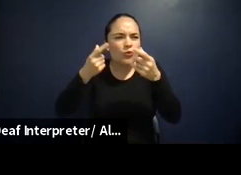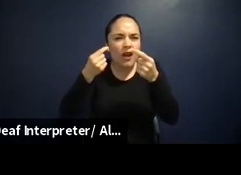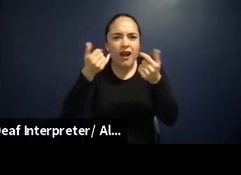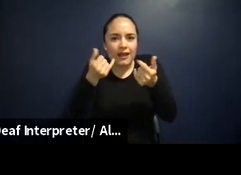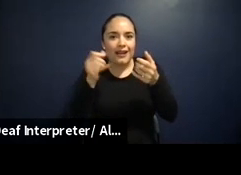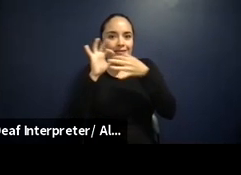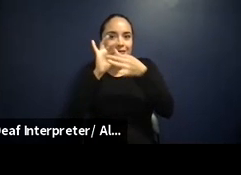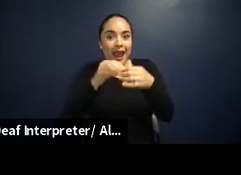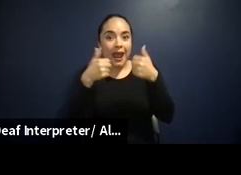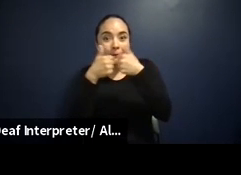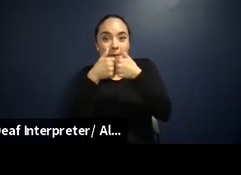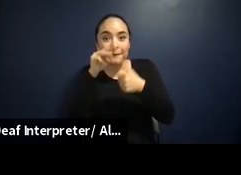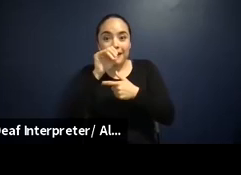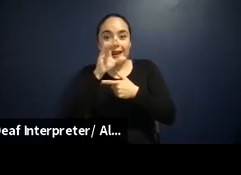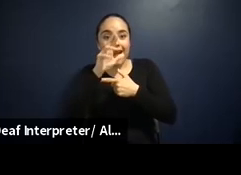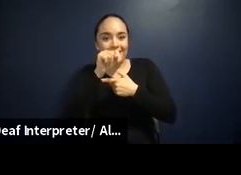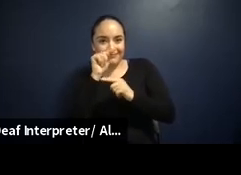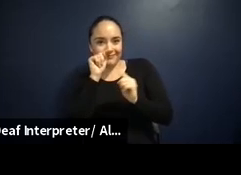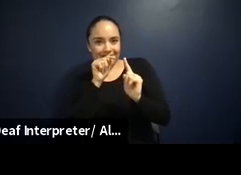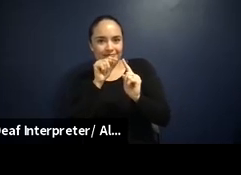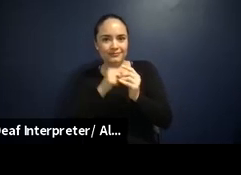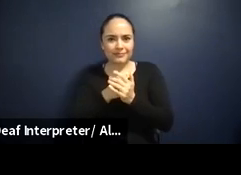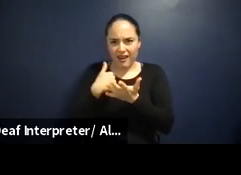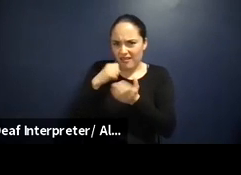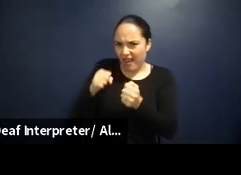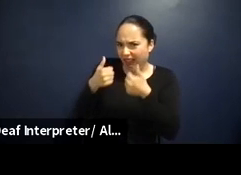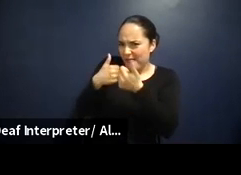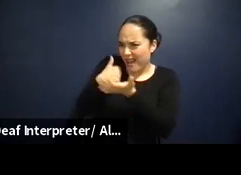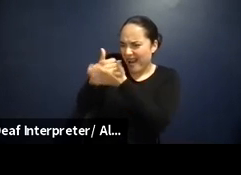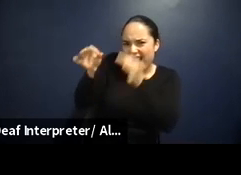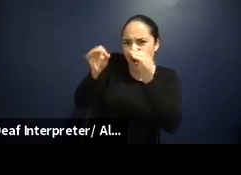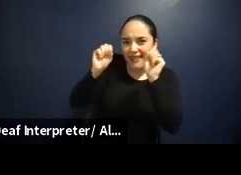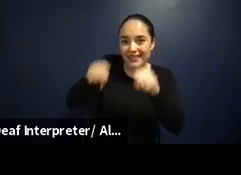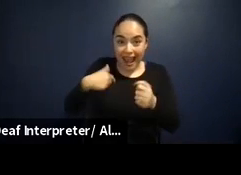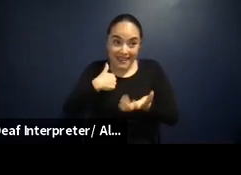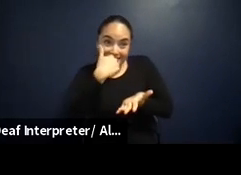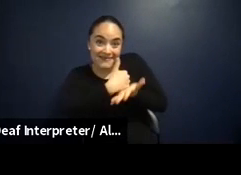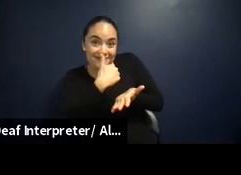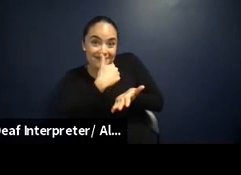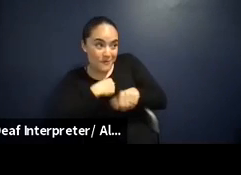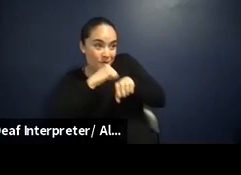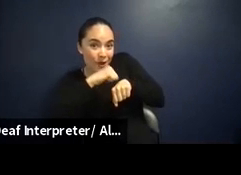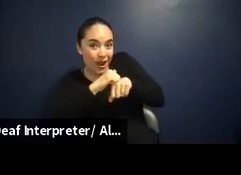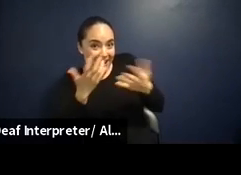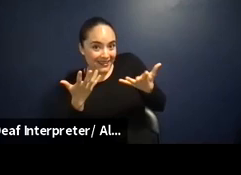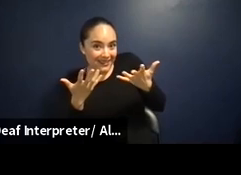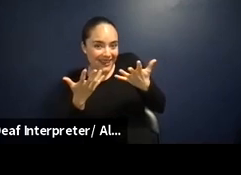can help with the rocks part, so we're a great match. [Sarah]: Amazing. So before we begin, we do want